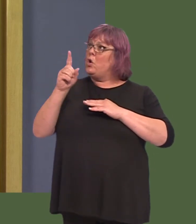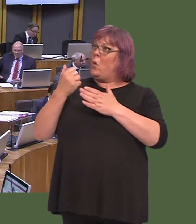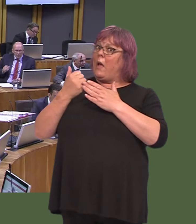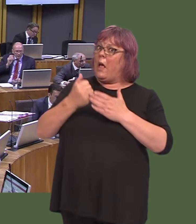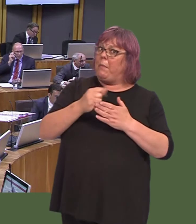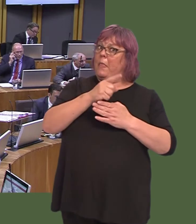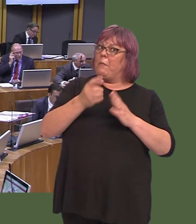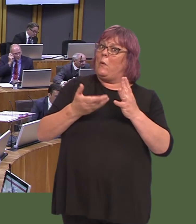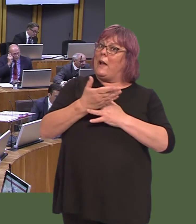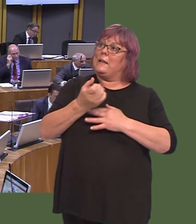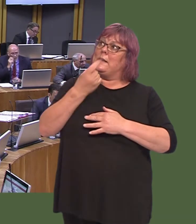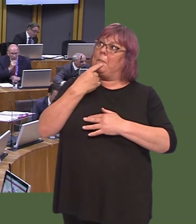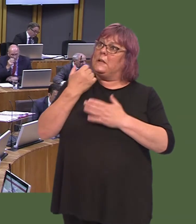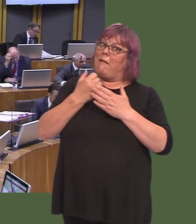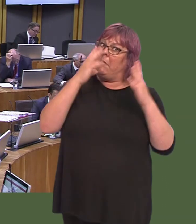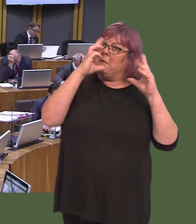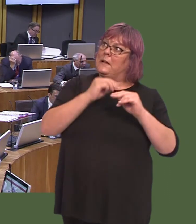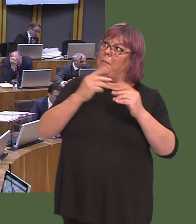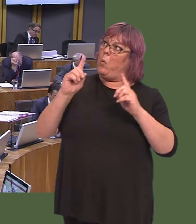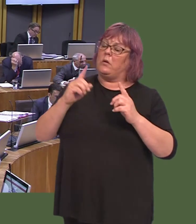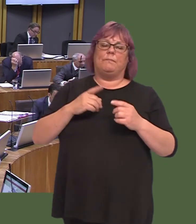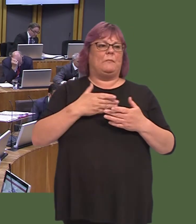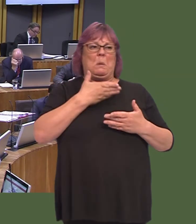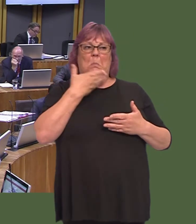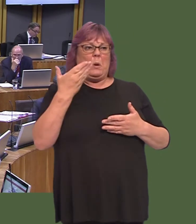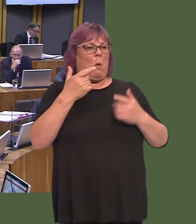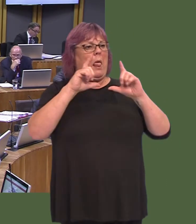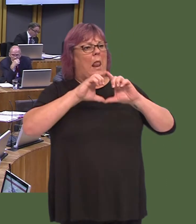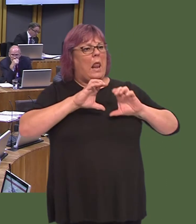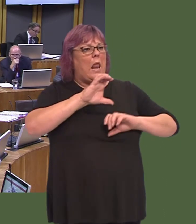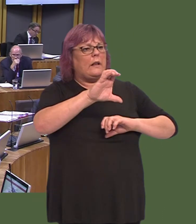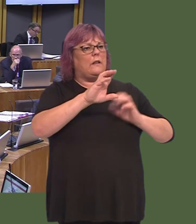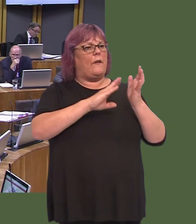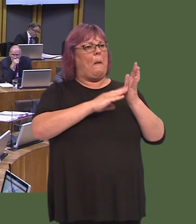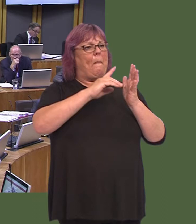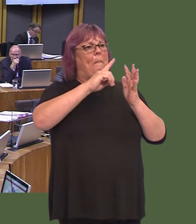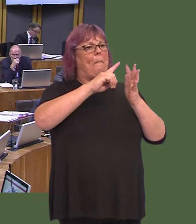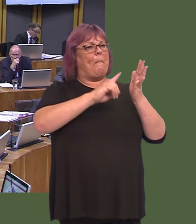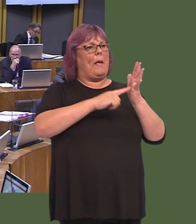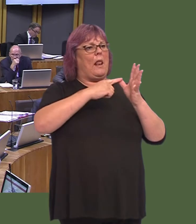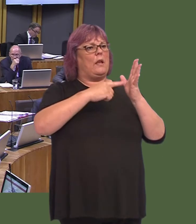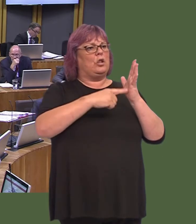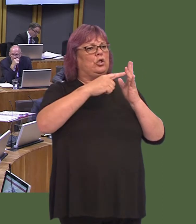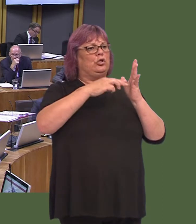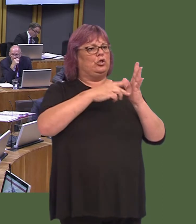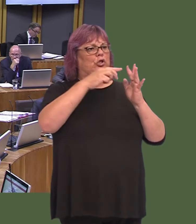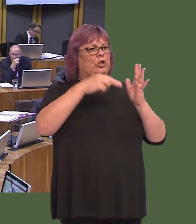OAQ52380 Carwyn Jones AM: Currently there are no medicines containing melatonin licensed in the UK for the treatment of neurodevelopmental disorders